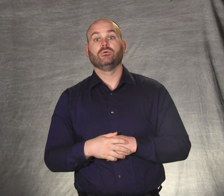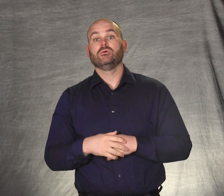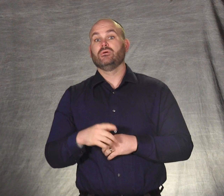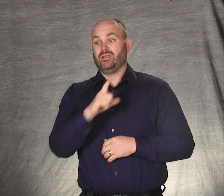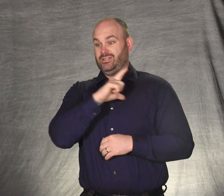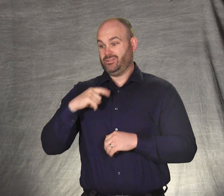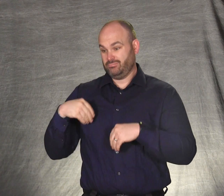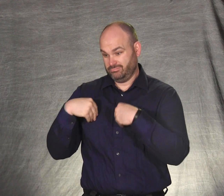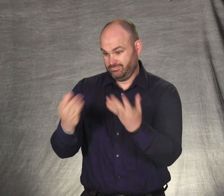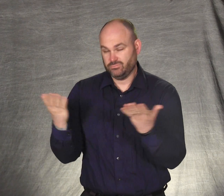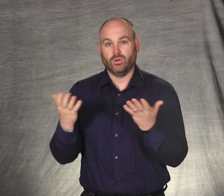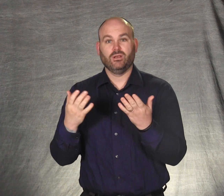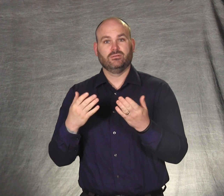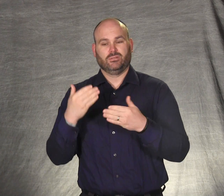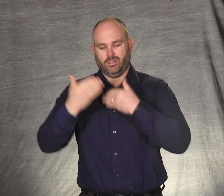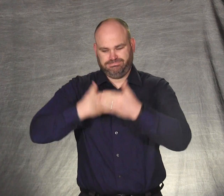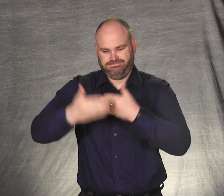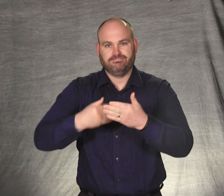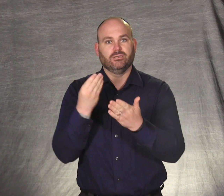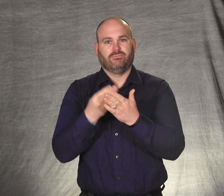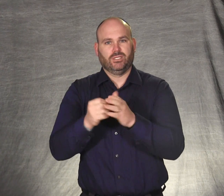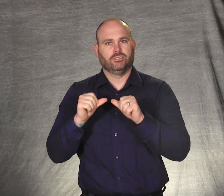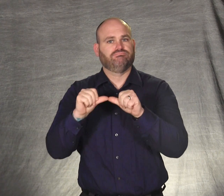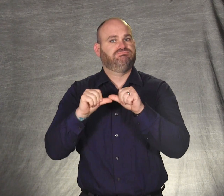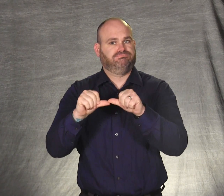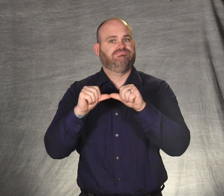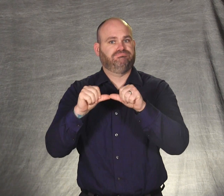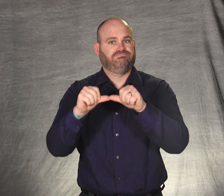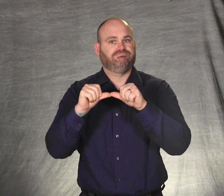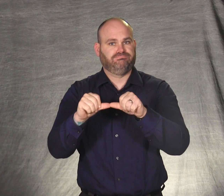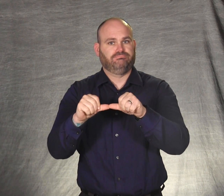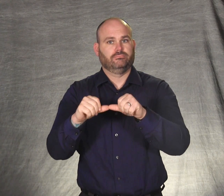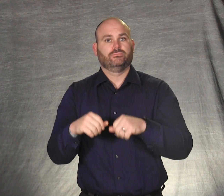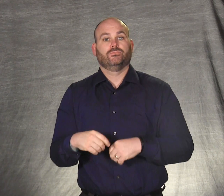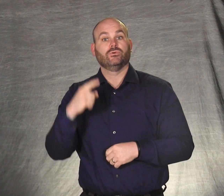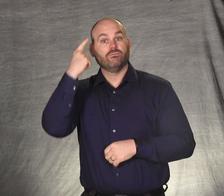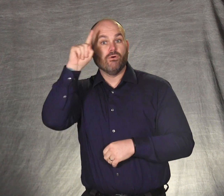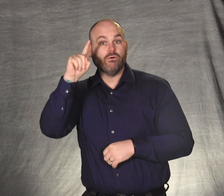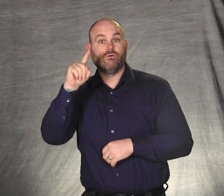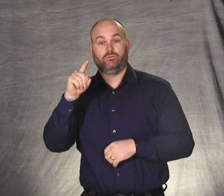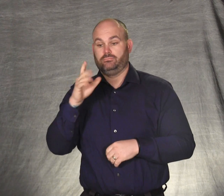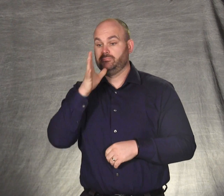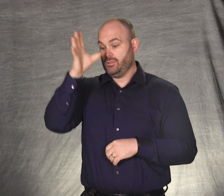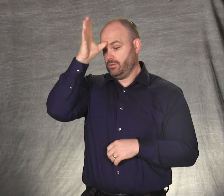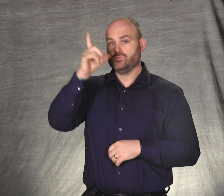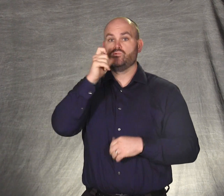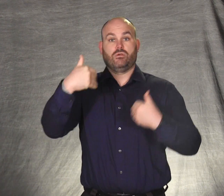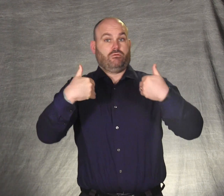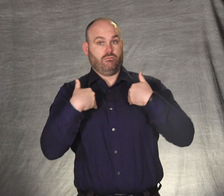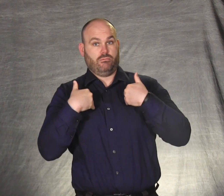The legislature provided ongoing funding to ensure that parents of Pre-K students